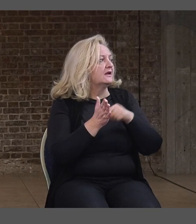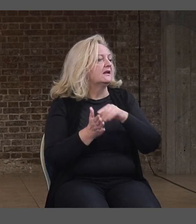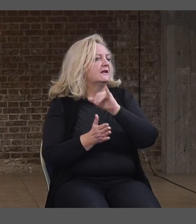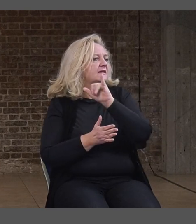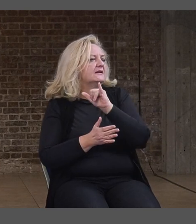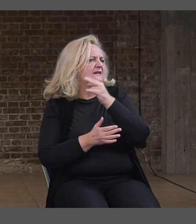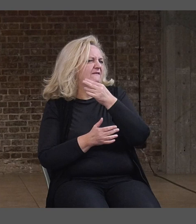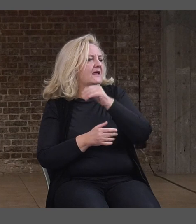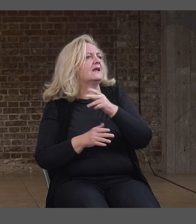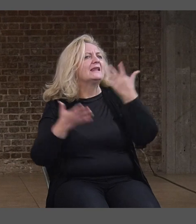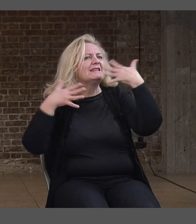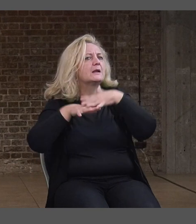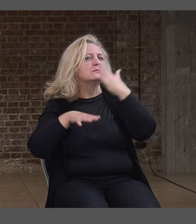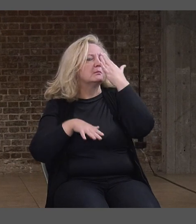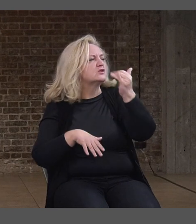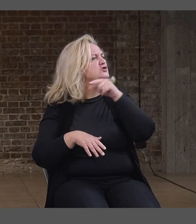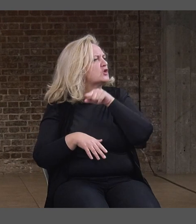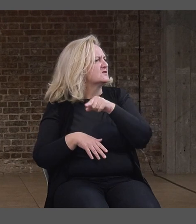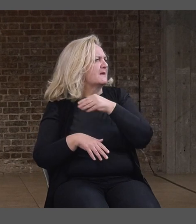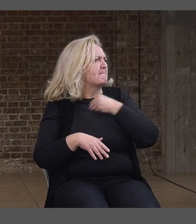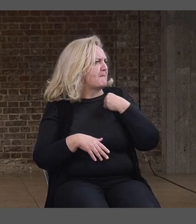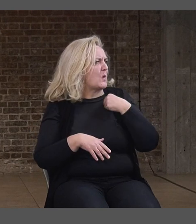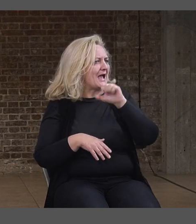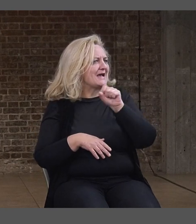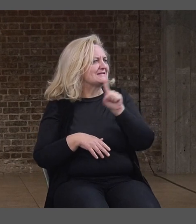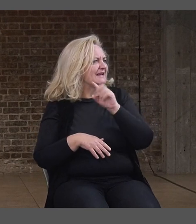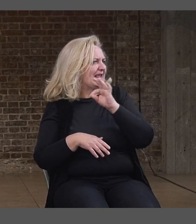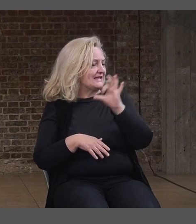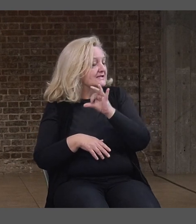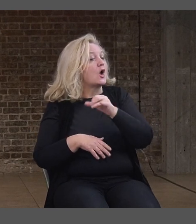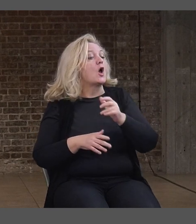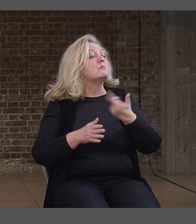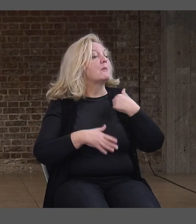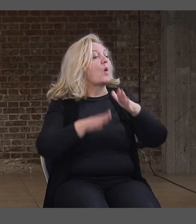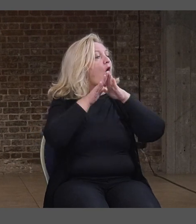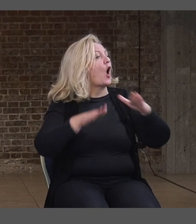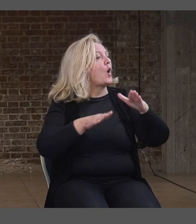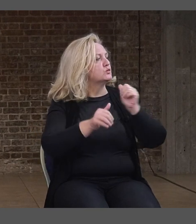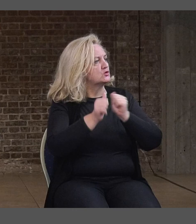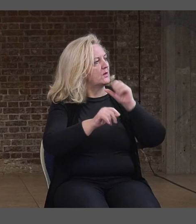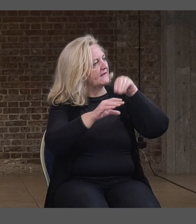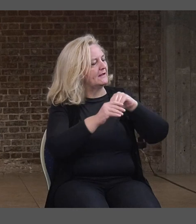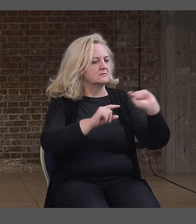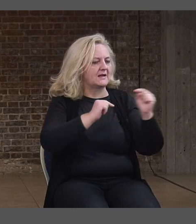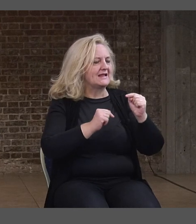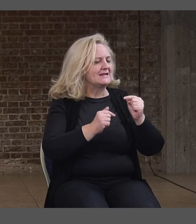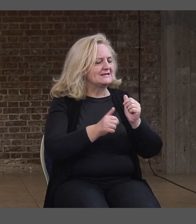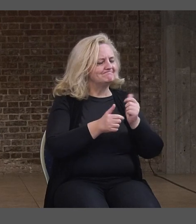AZS Polish Integration Championships. And we had a sports camp to discuss this, whether we were actually mixing the sports or not.